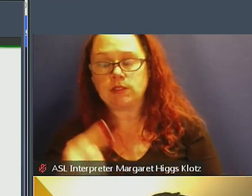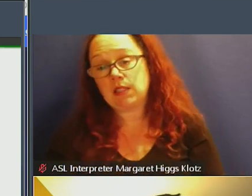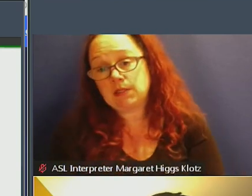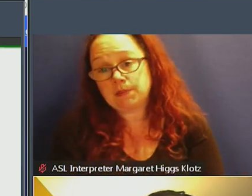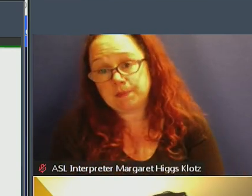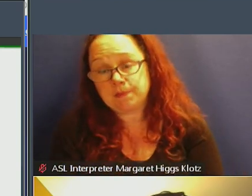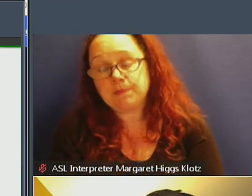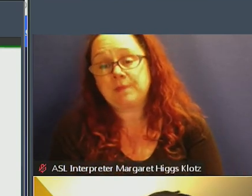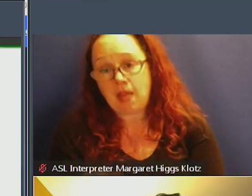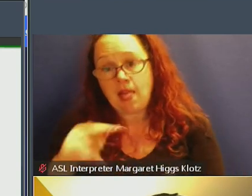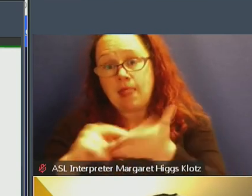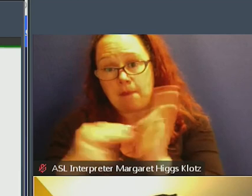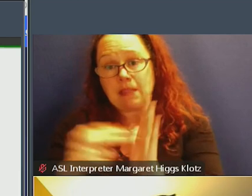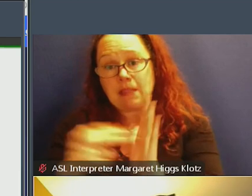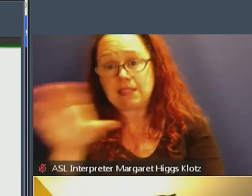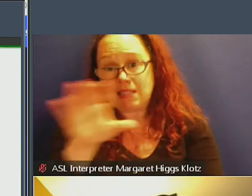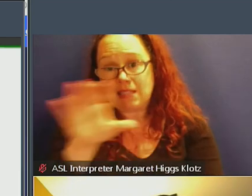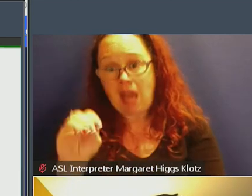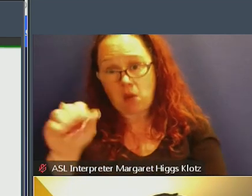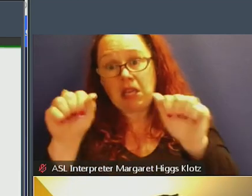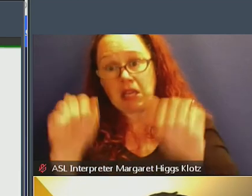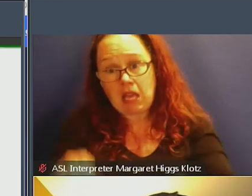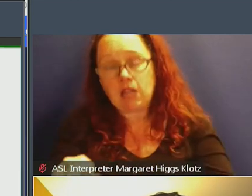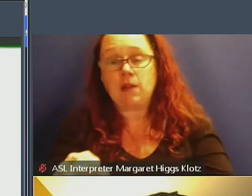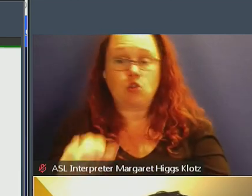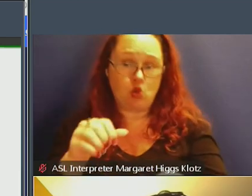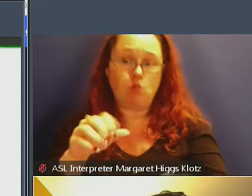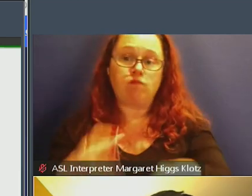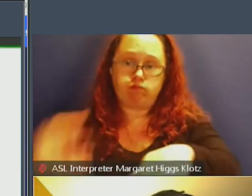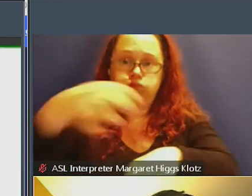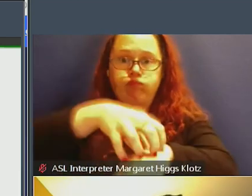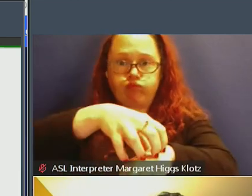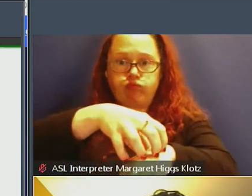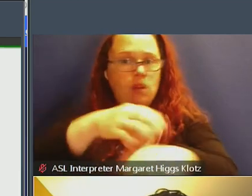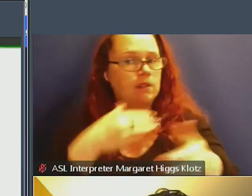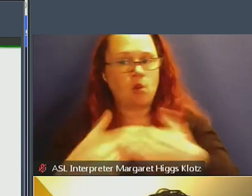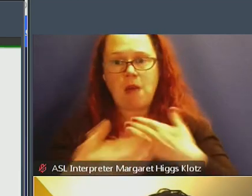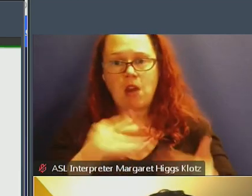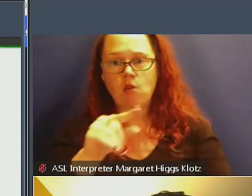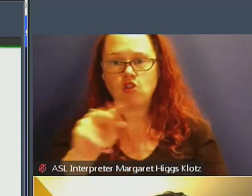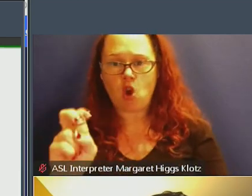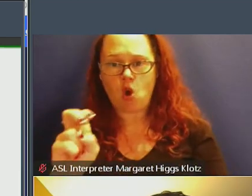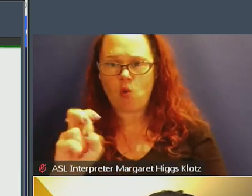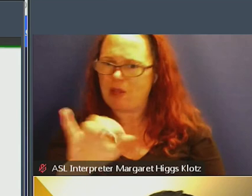That means the County can do the same thing. This has been the law forever for as long as the state of